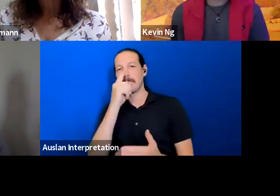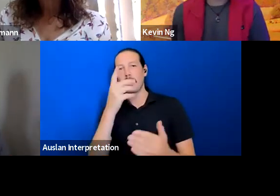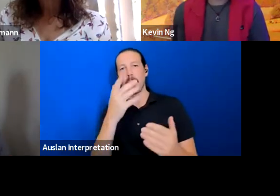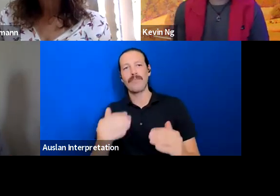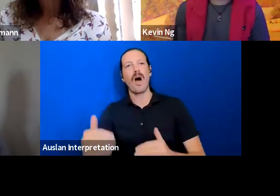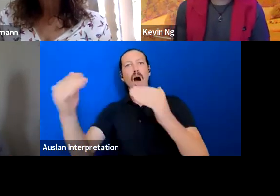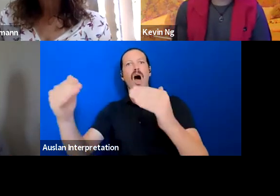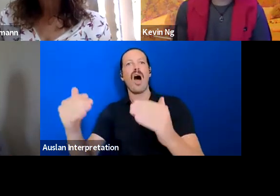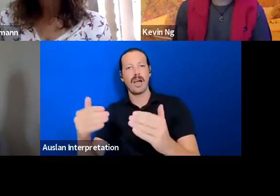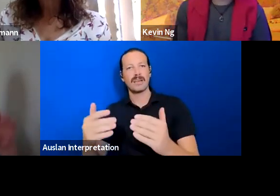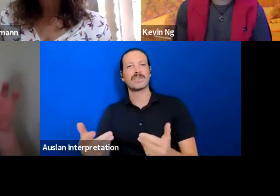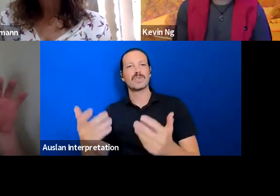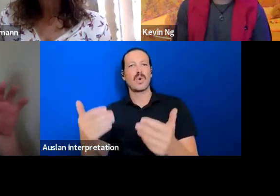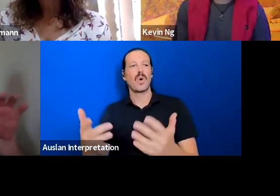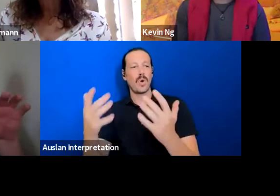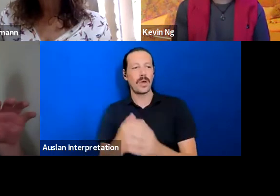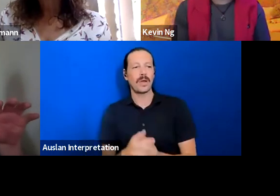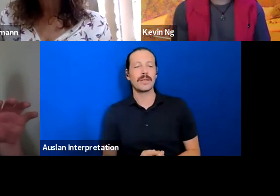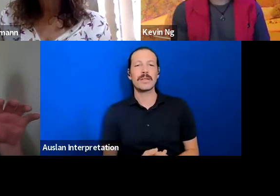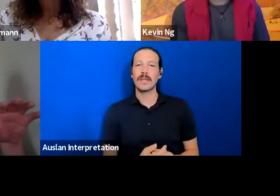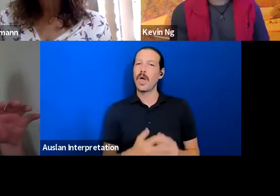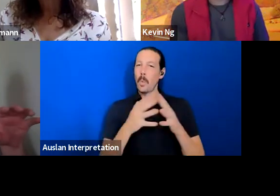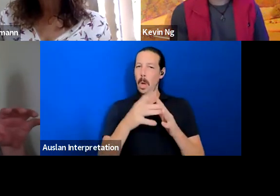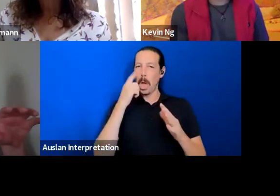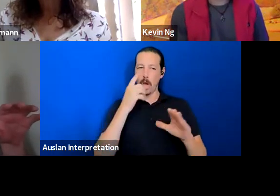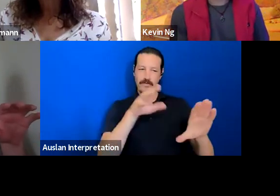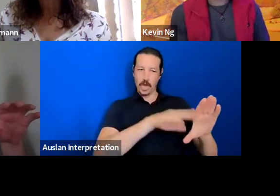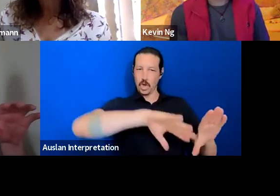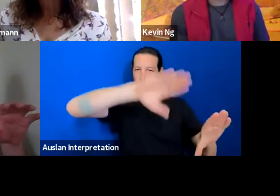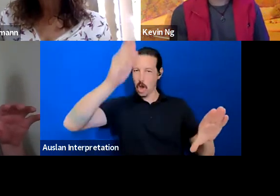and a smaller chunk at the bottom and a smaller chunk at the top. That way you know that